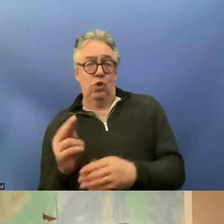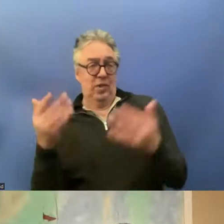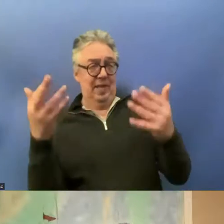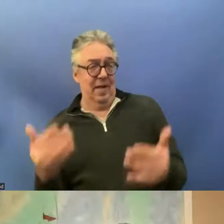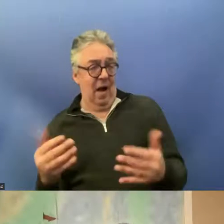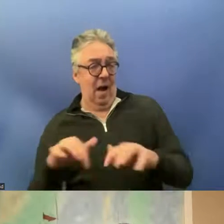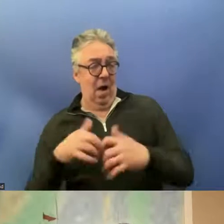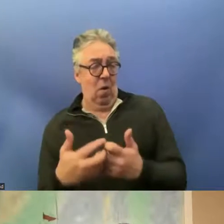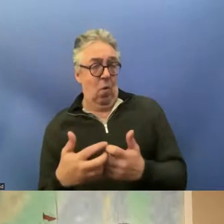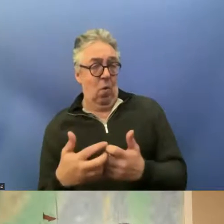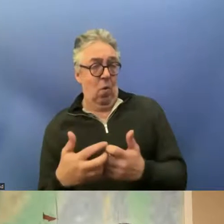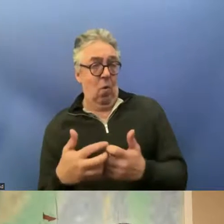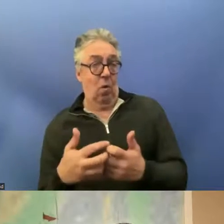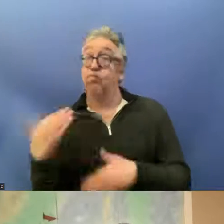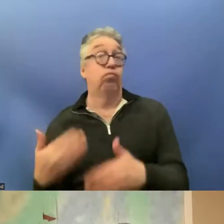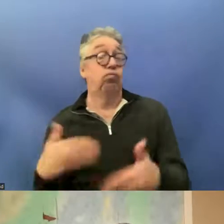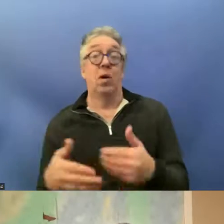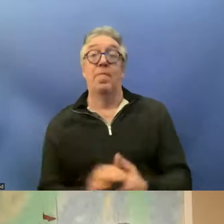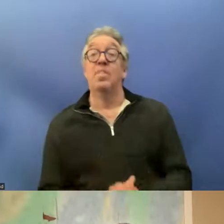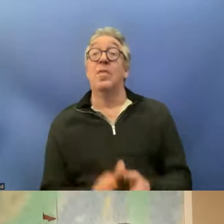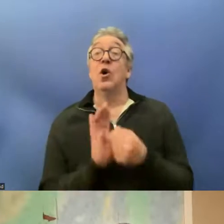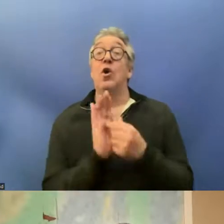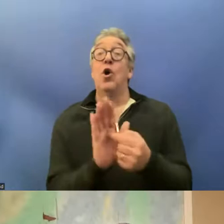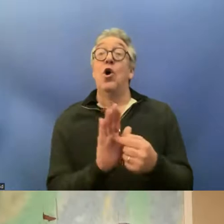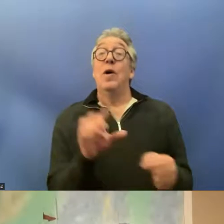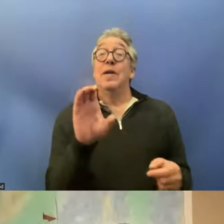And initiatives like citizen generated data.